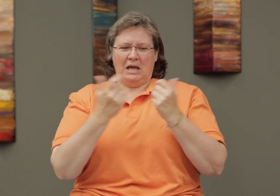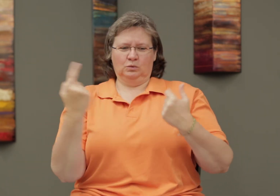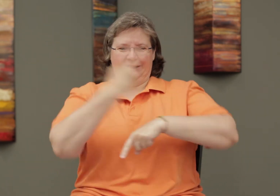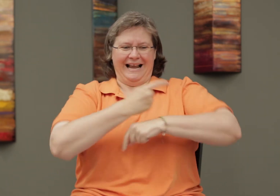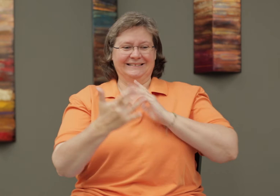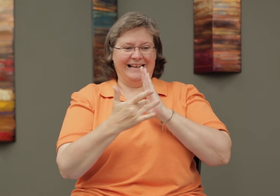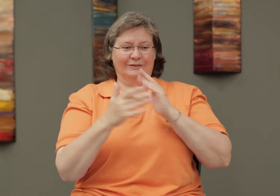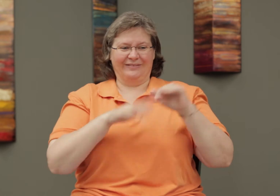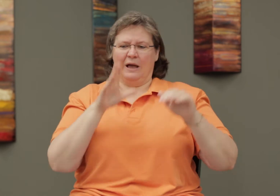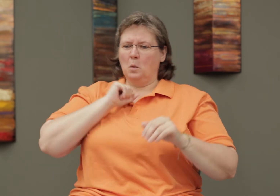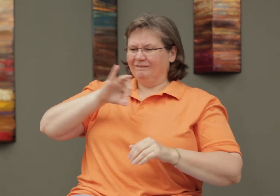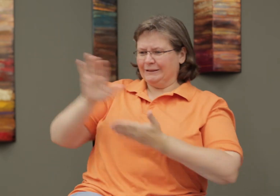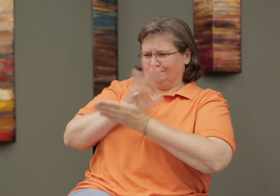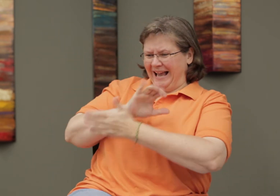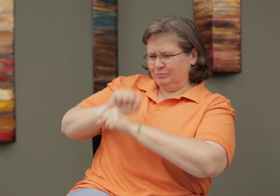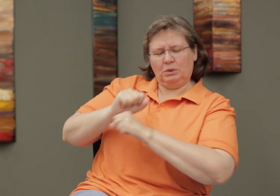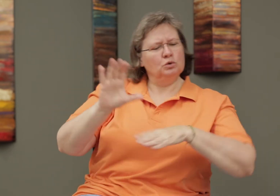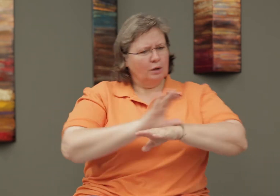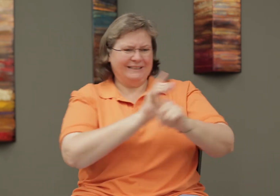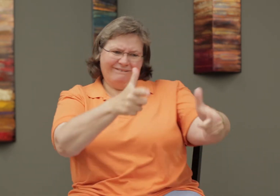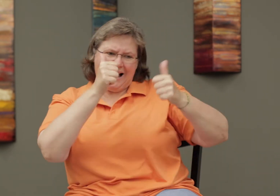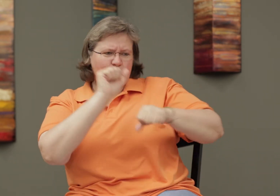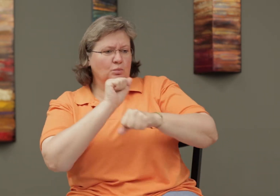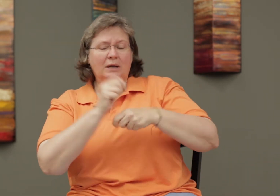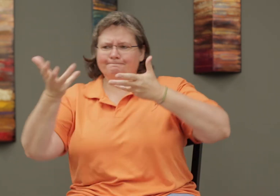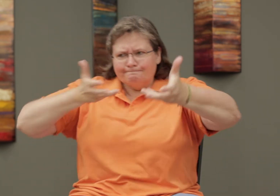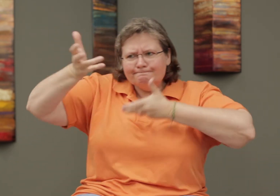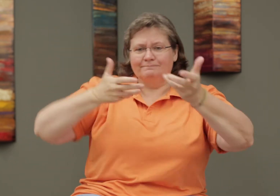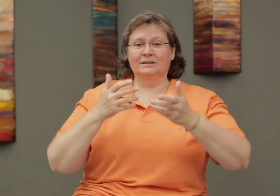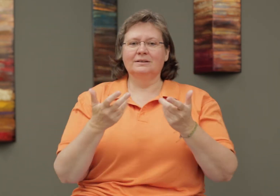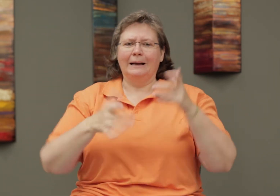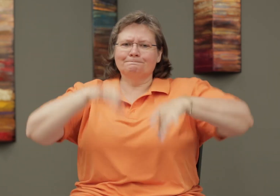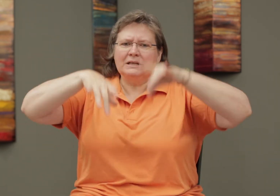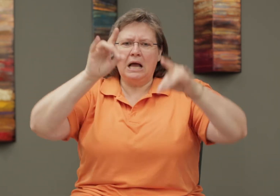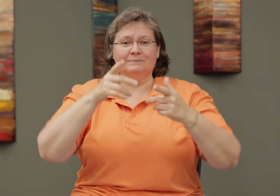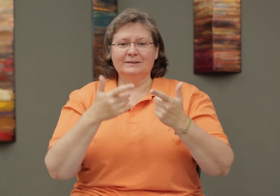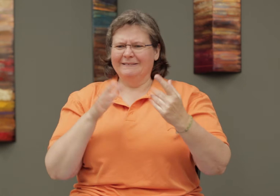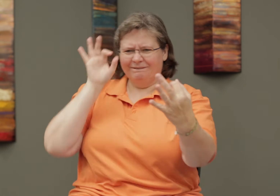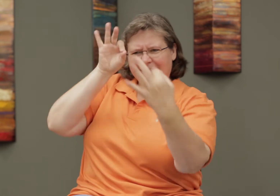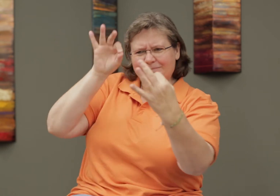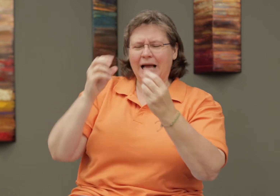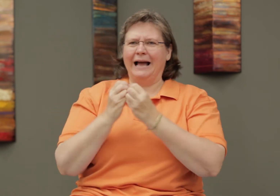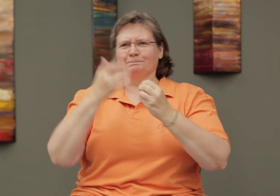He was old-fashioned and had been using paper and pen to do all of his business. I put everything into computers to improve efficiency.